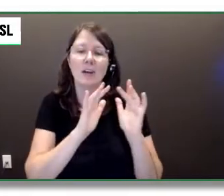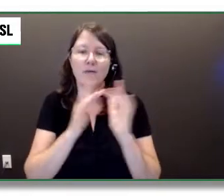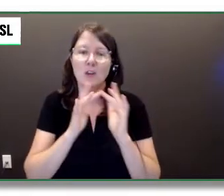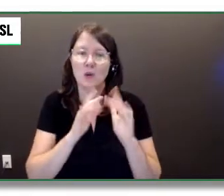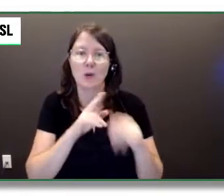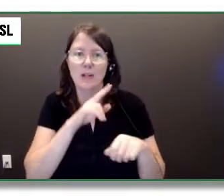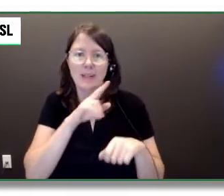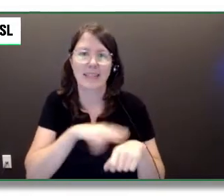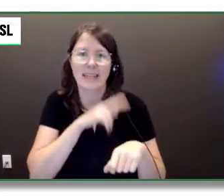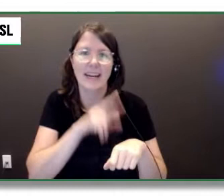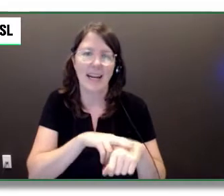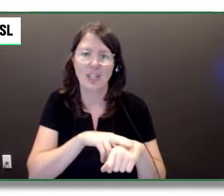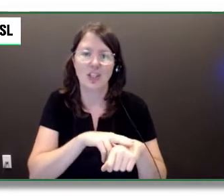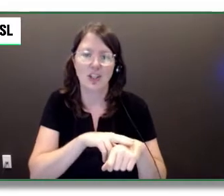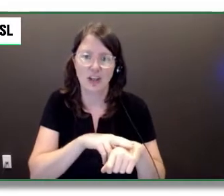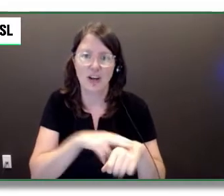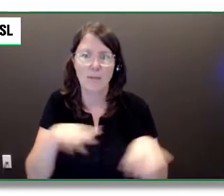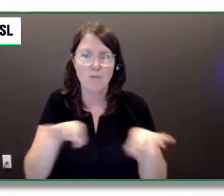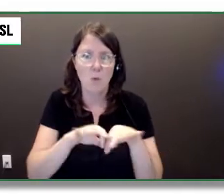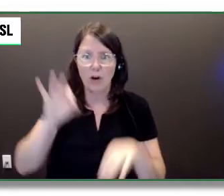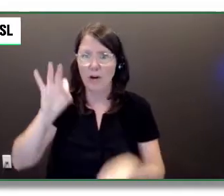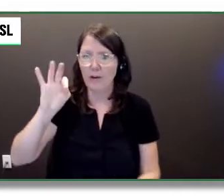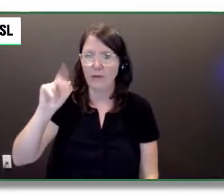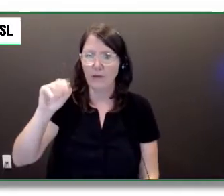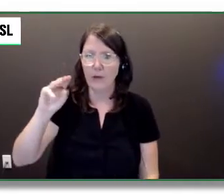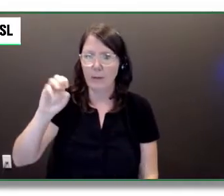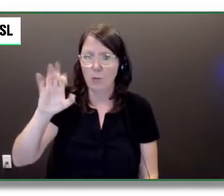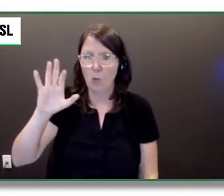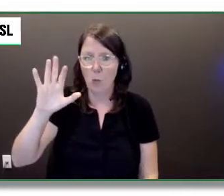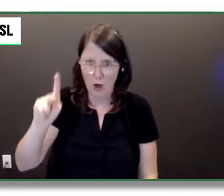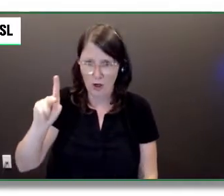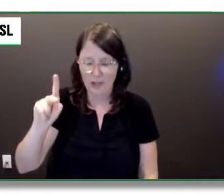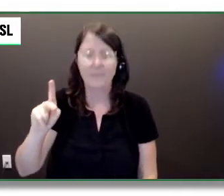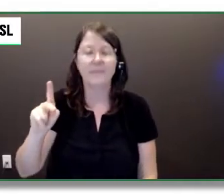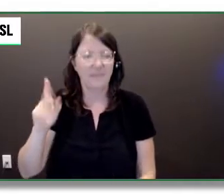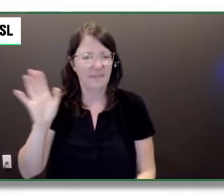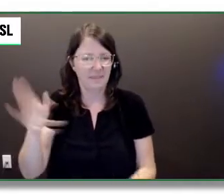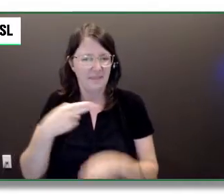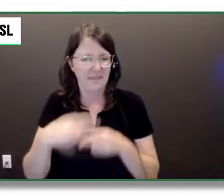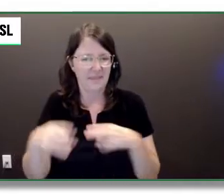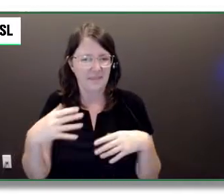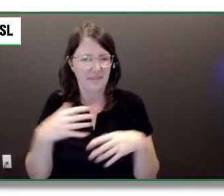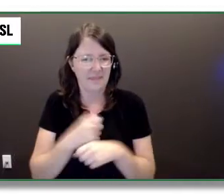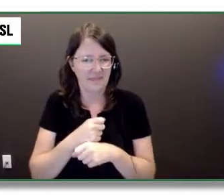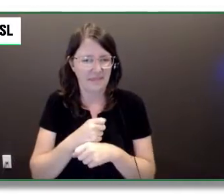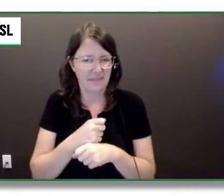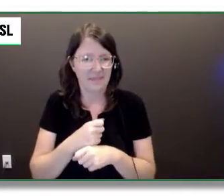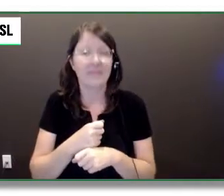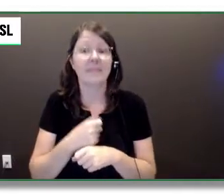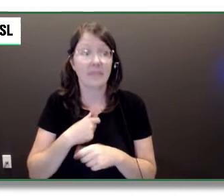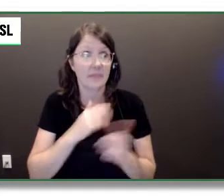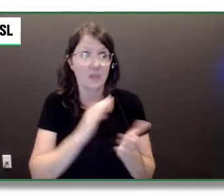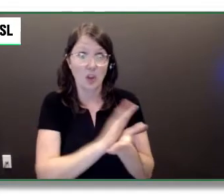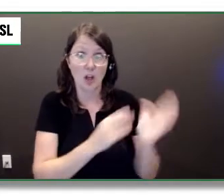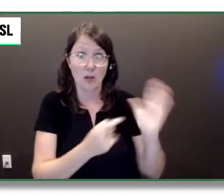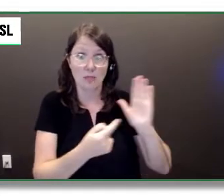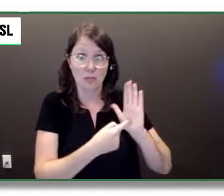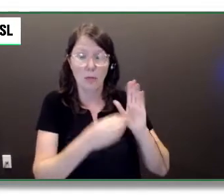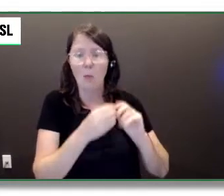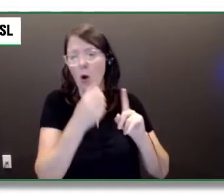more info and links in the document about these two important frameworks but i am going to define them for us to move forward and talking about virtual